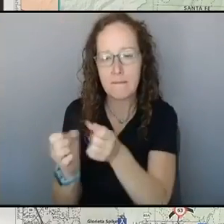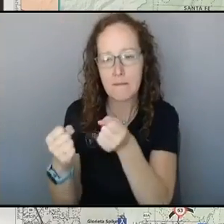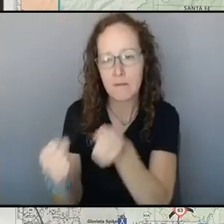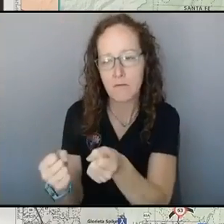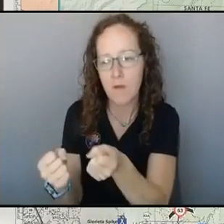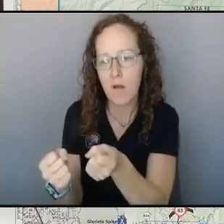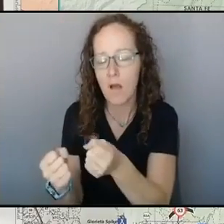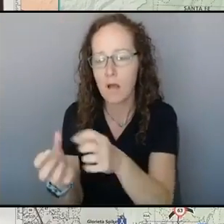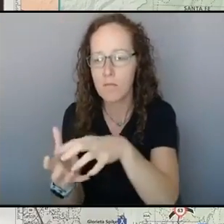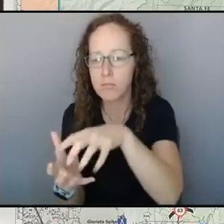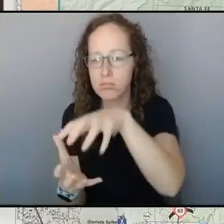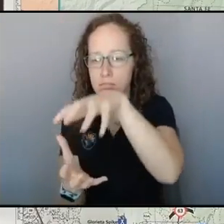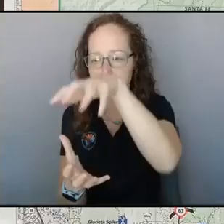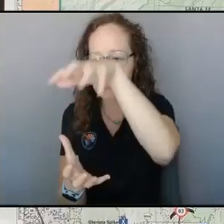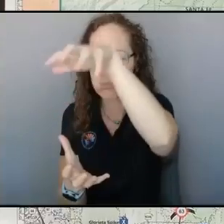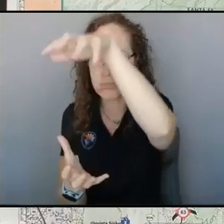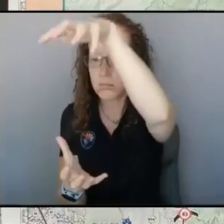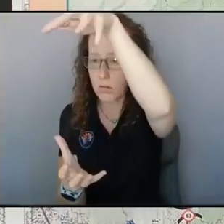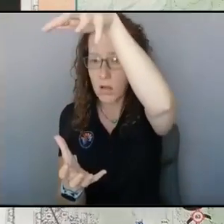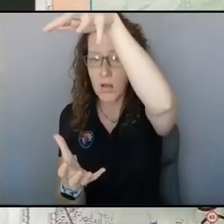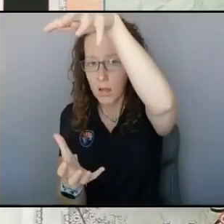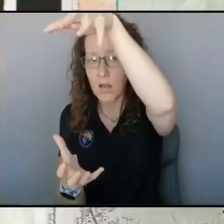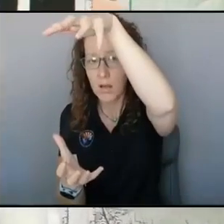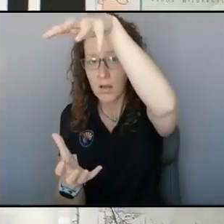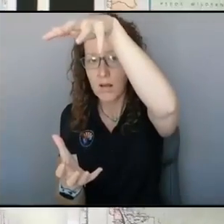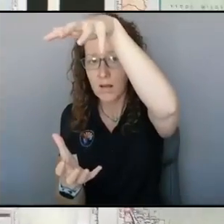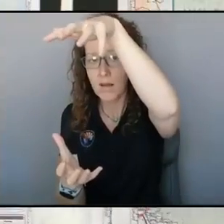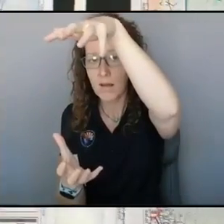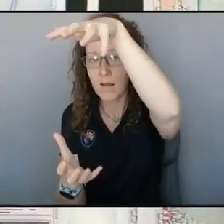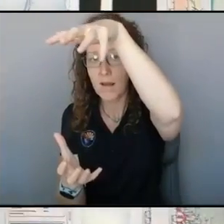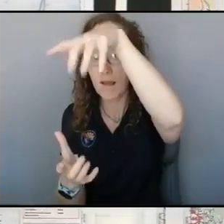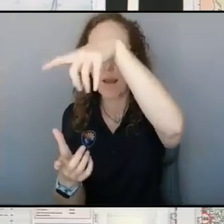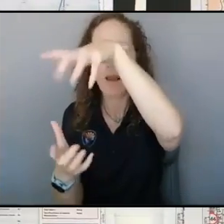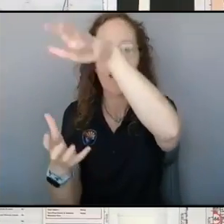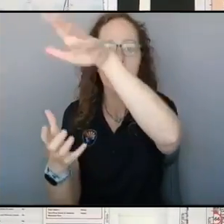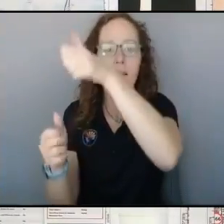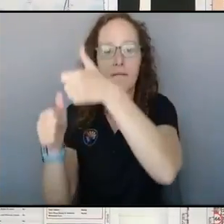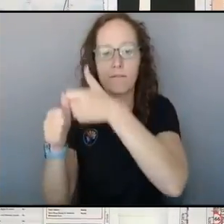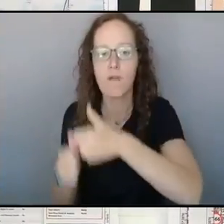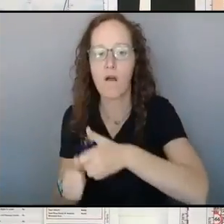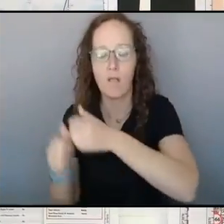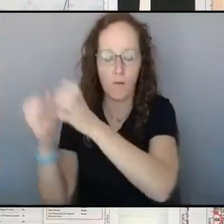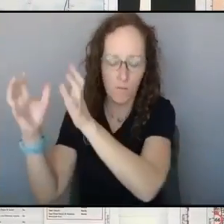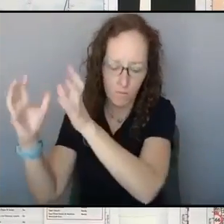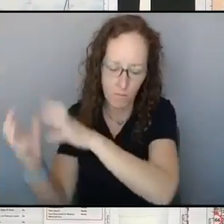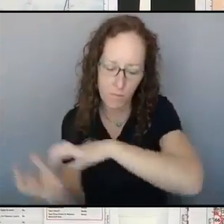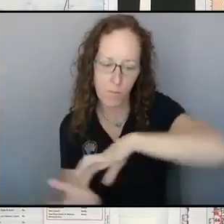allowed to drive. They actually will catch the steering flow and they'll push off and in this case, our steering flow